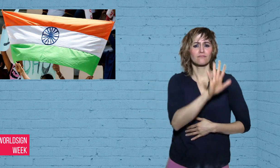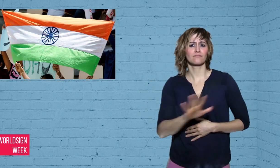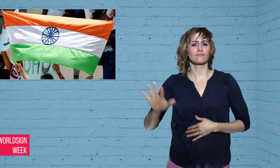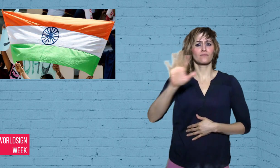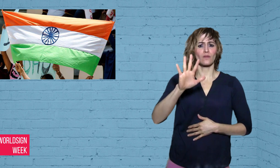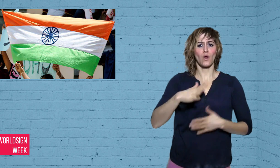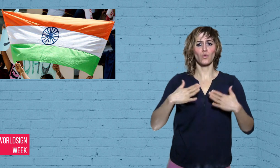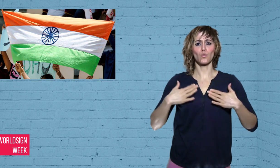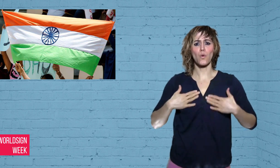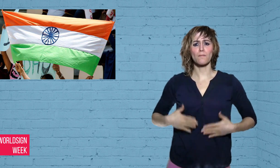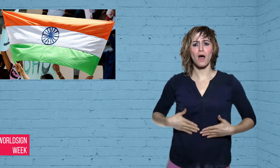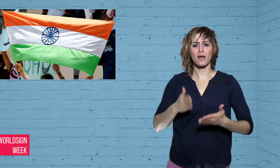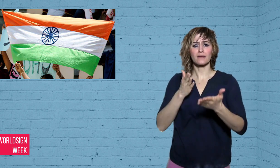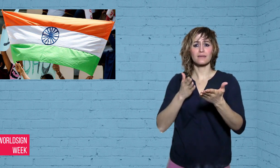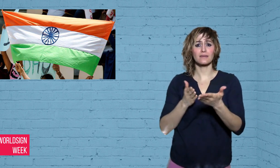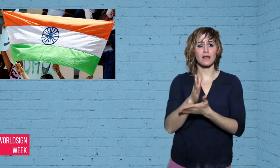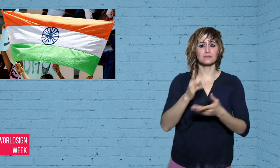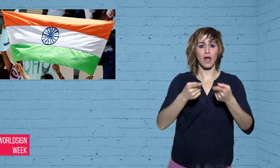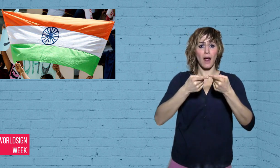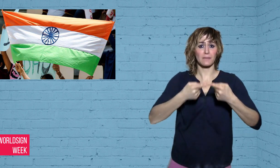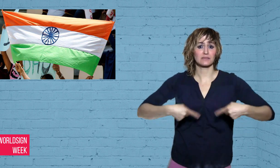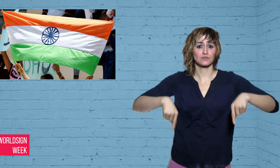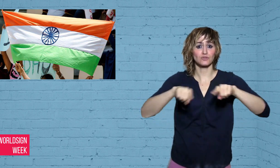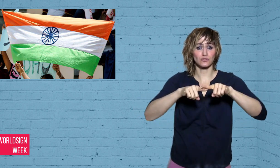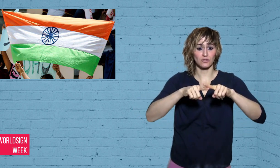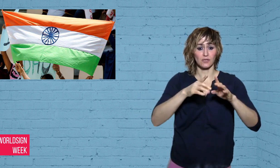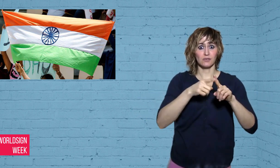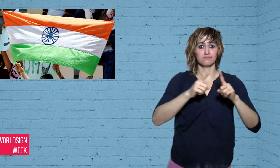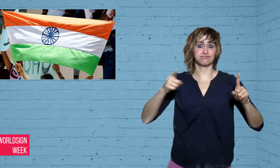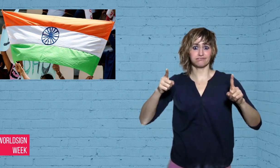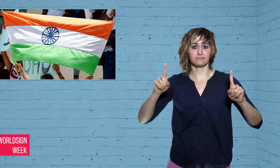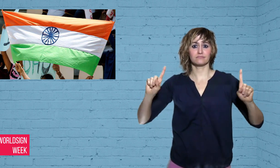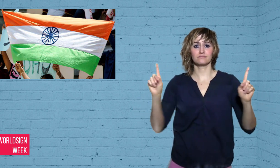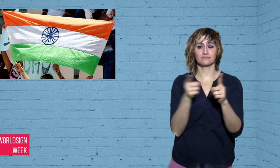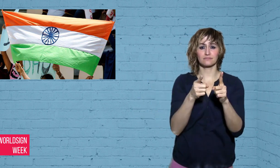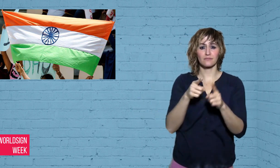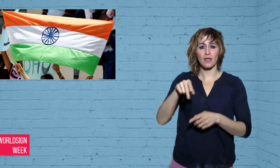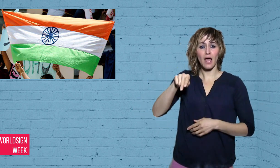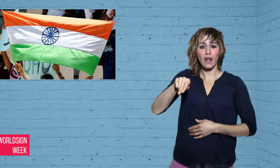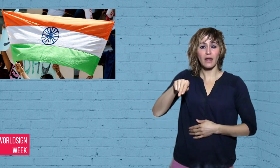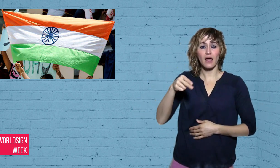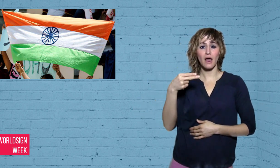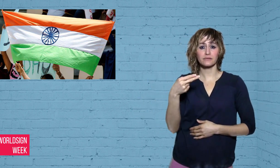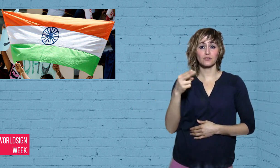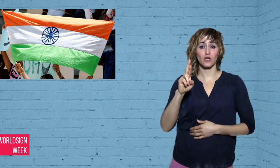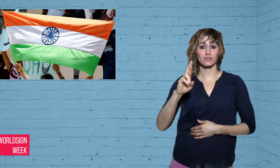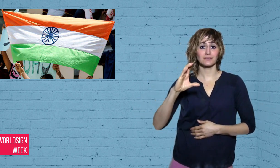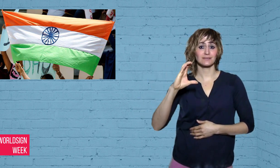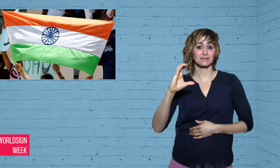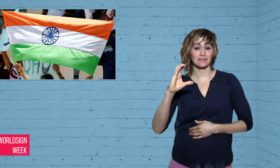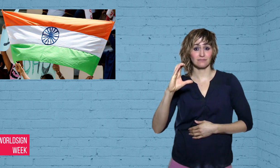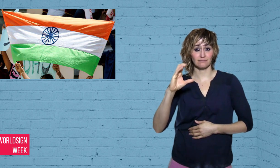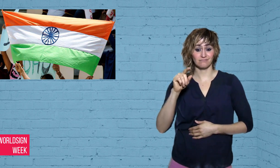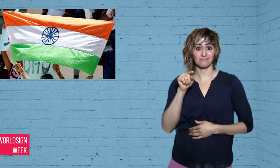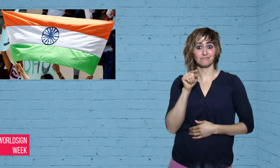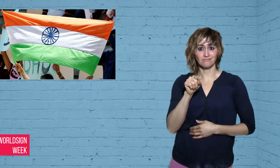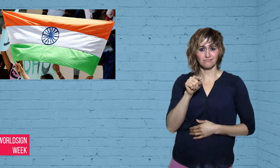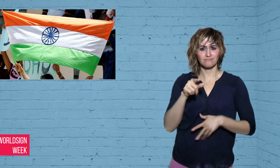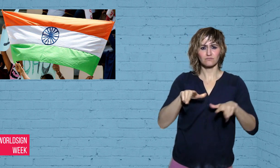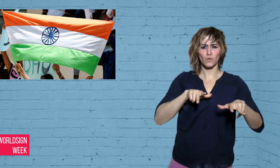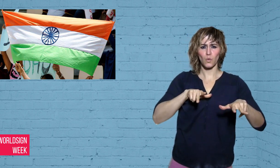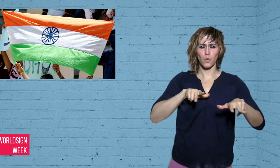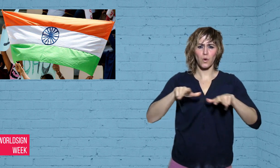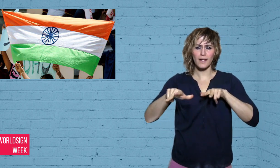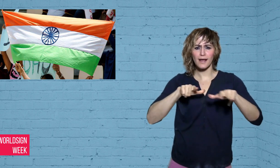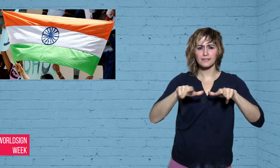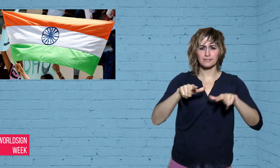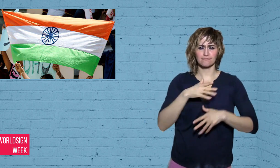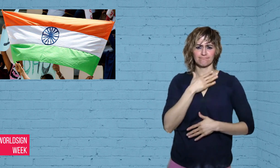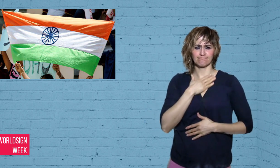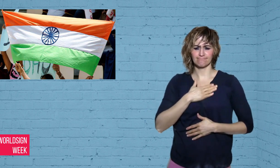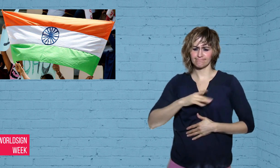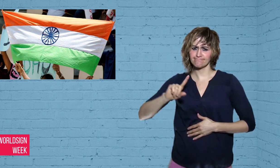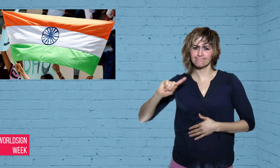The National Human Rights Commission (NHRC)